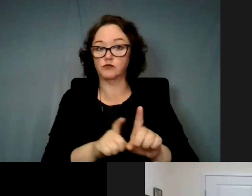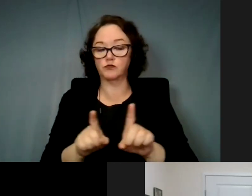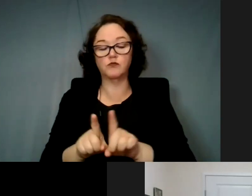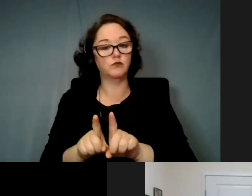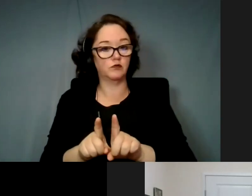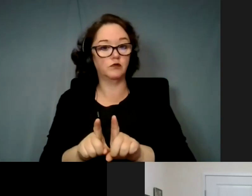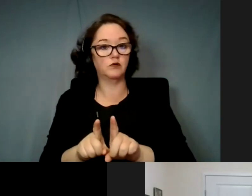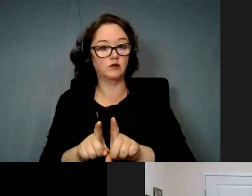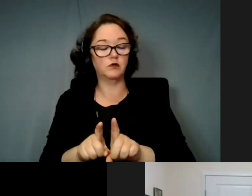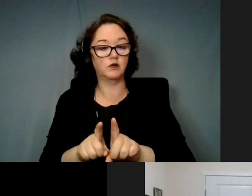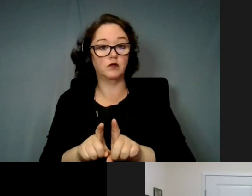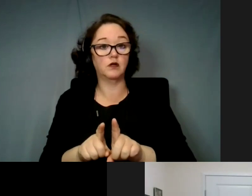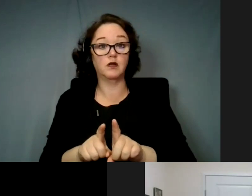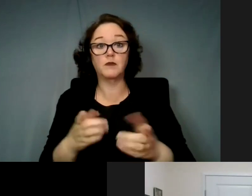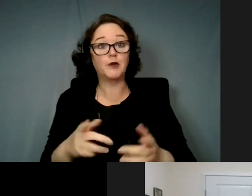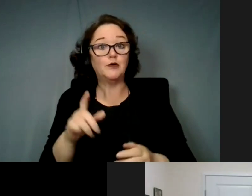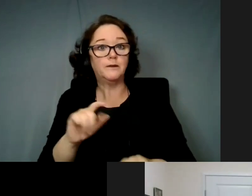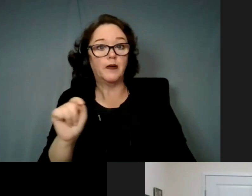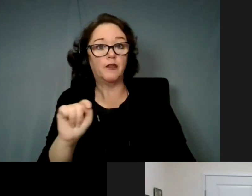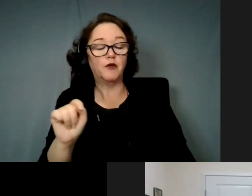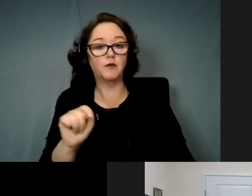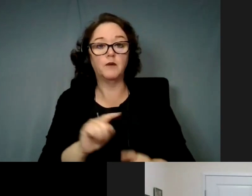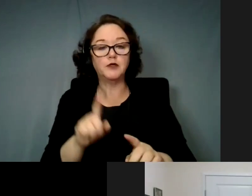get to go to the bathroom because of the shortage and the